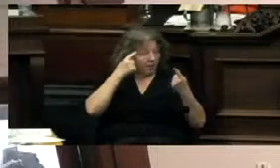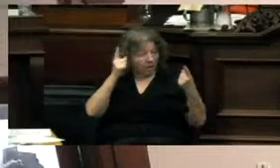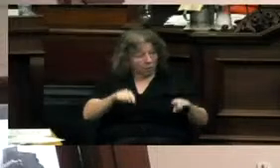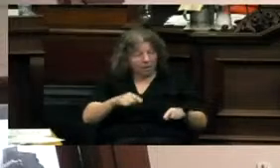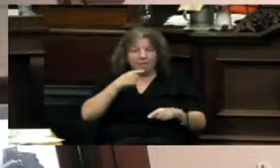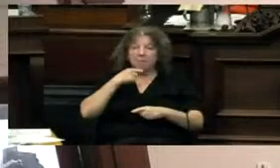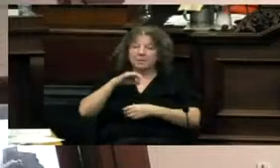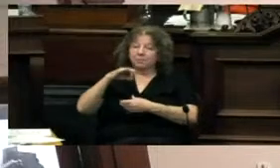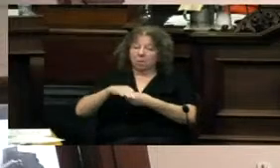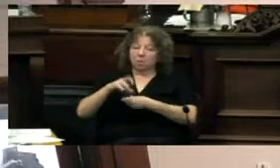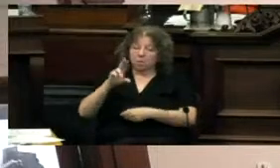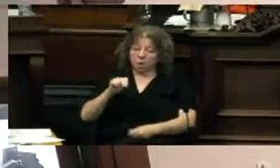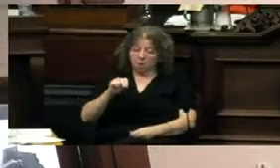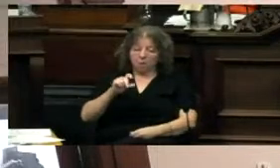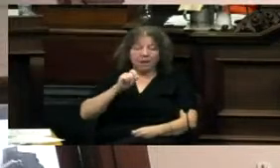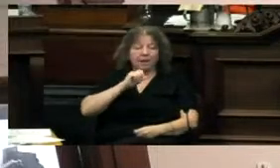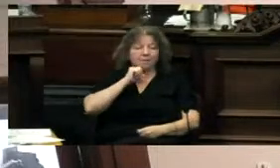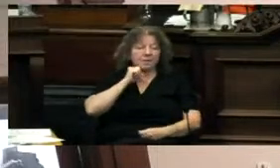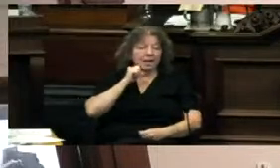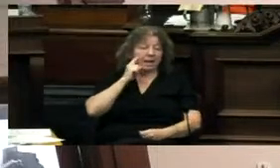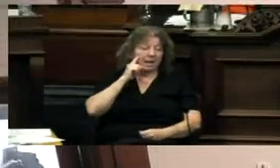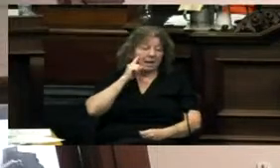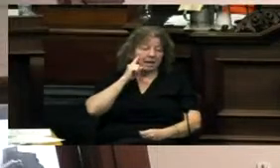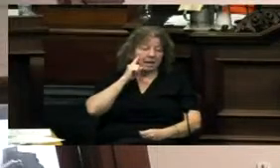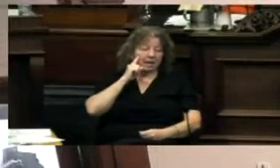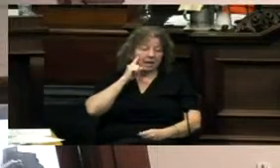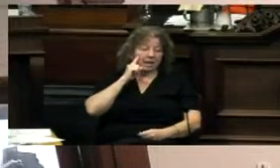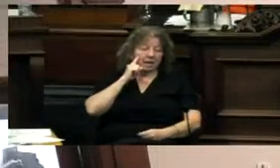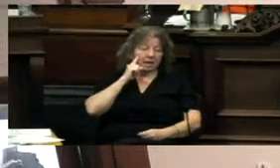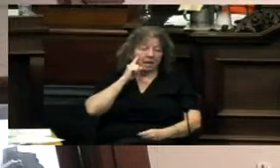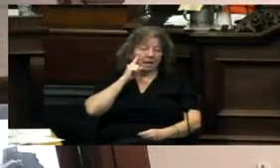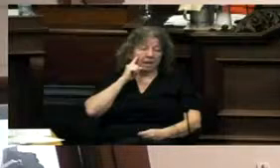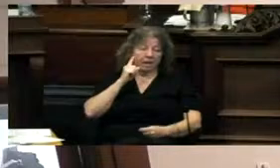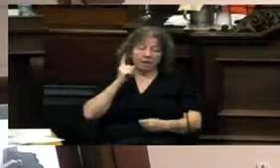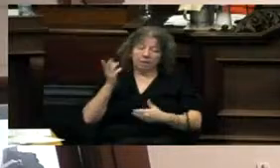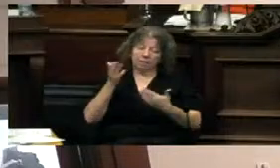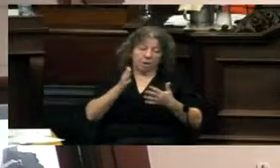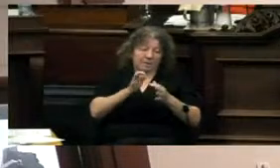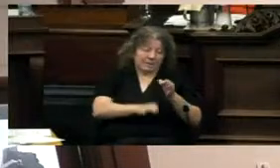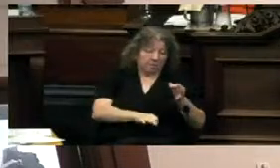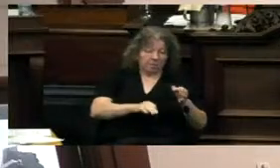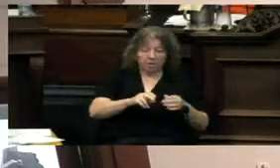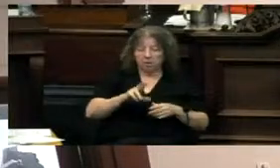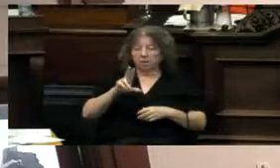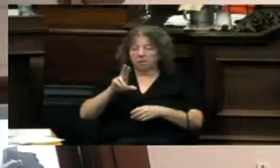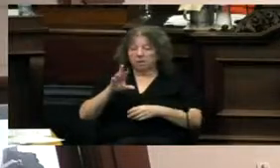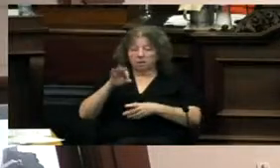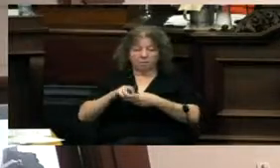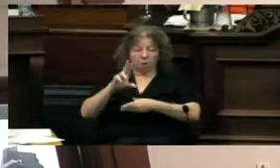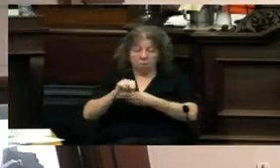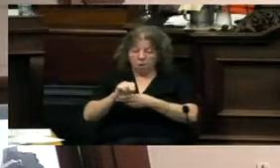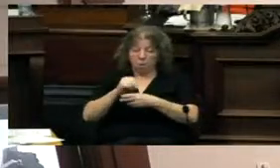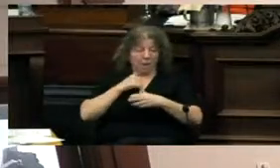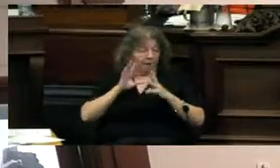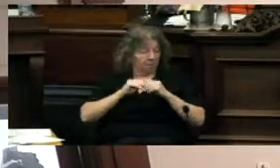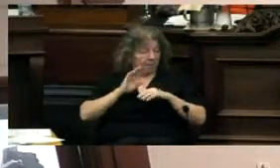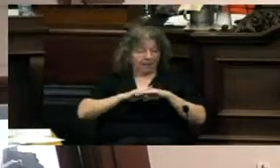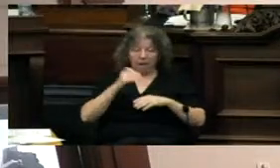Council member, you've clearly expressed your position, you've been heard and if council members agree with it, then they vote no. If council members